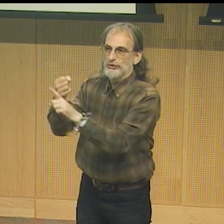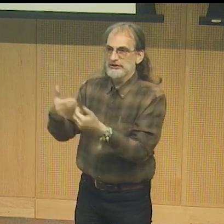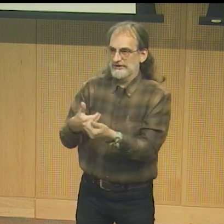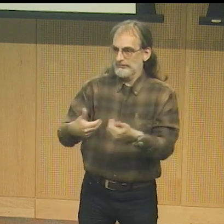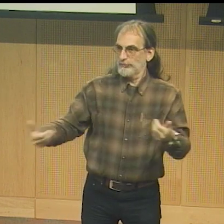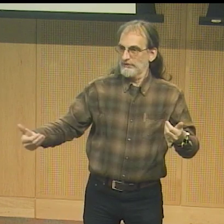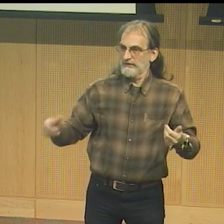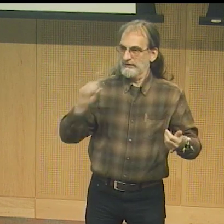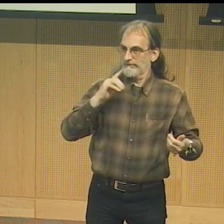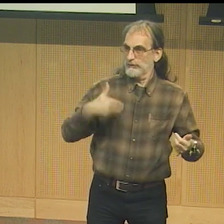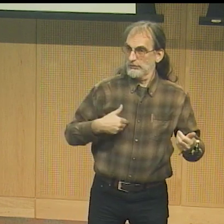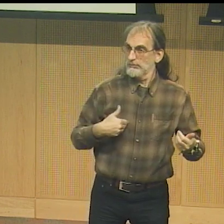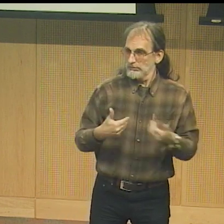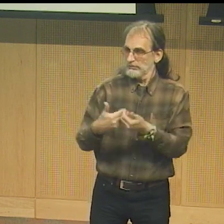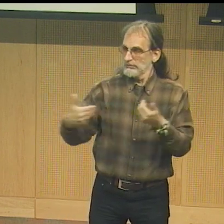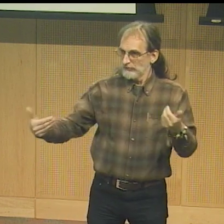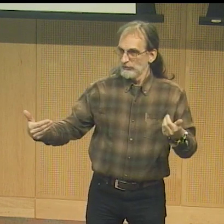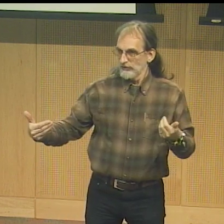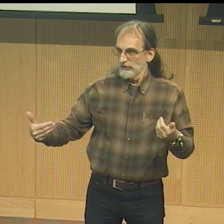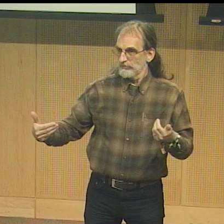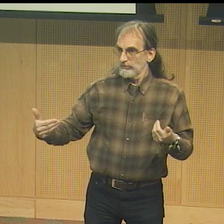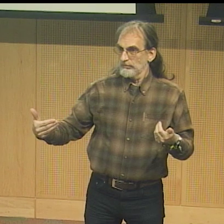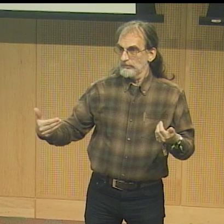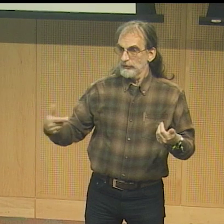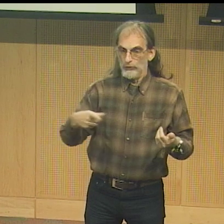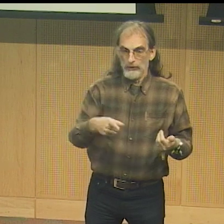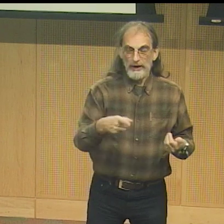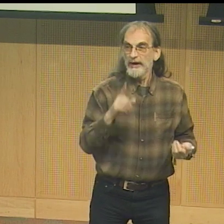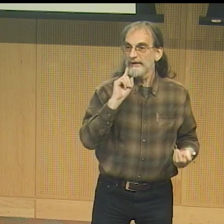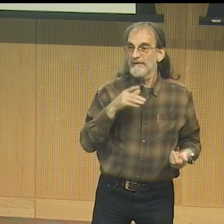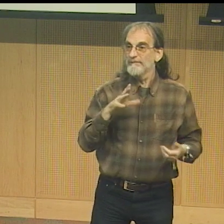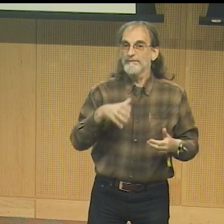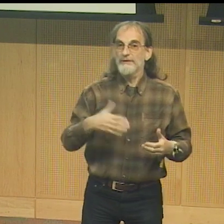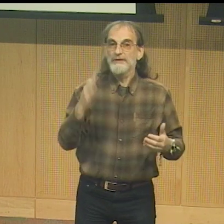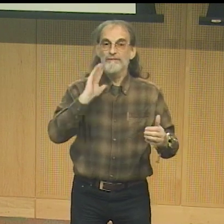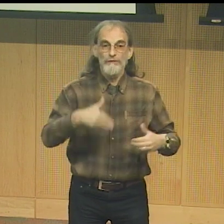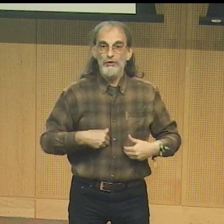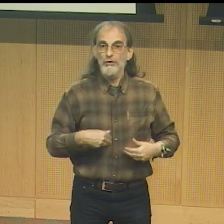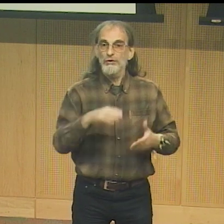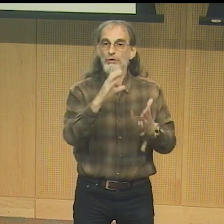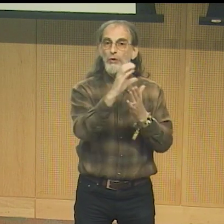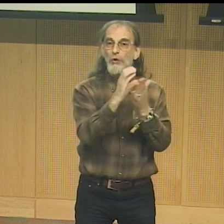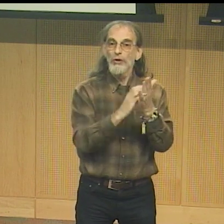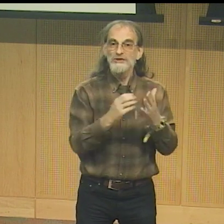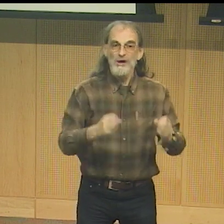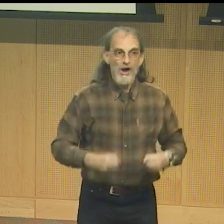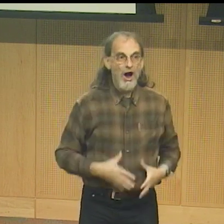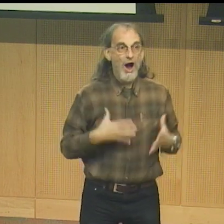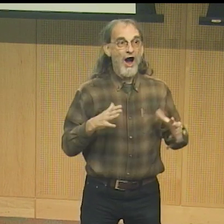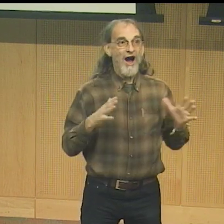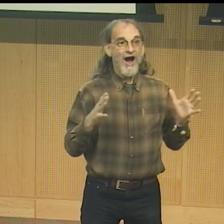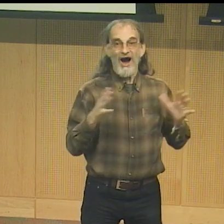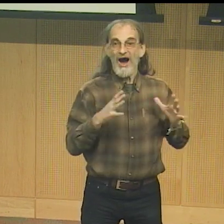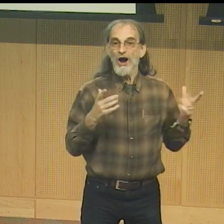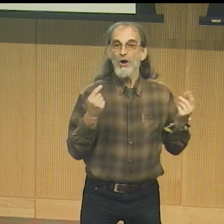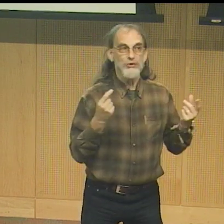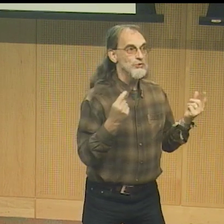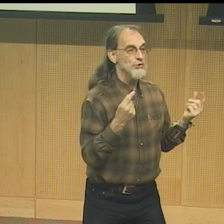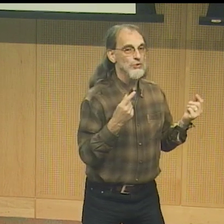and protesting and working against the hearing systems of oralism and oppression.